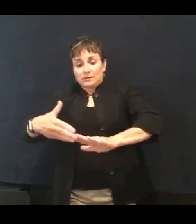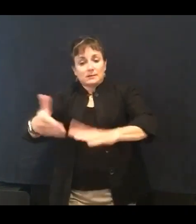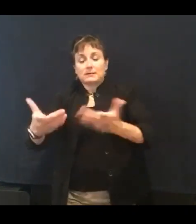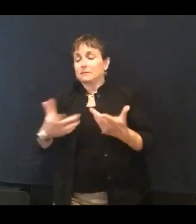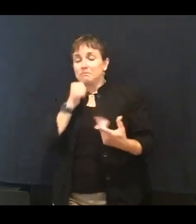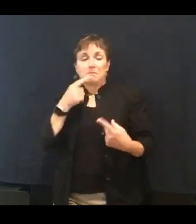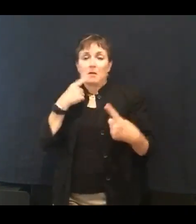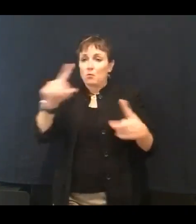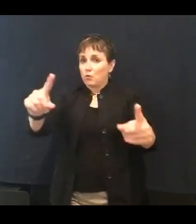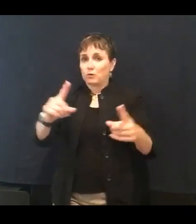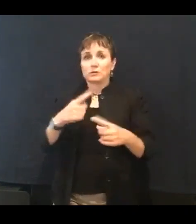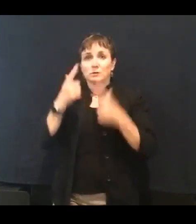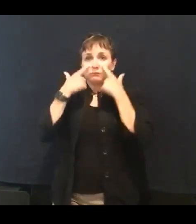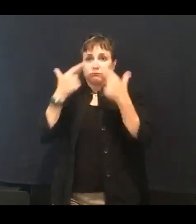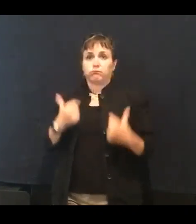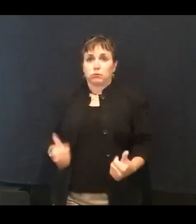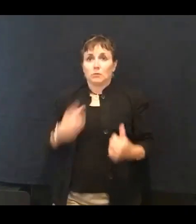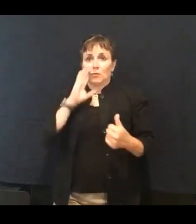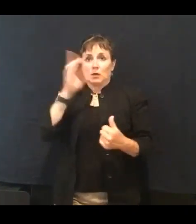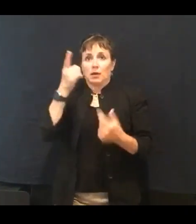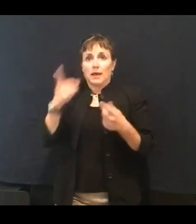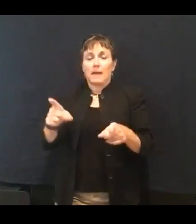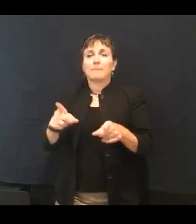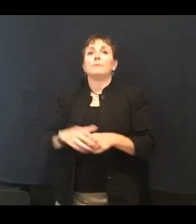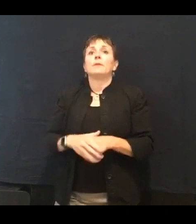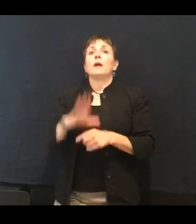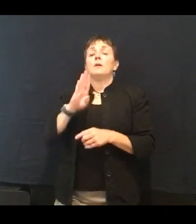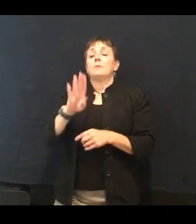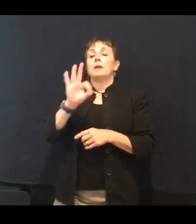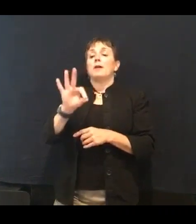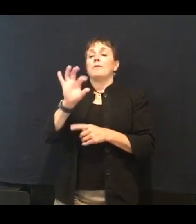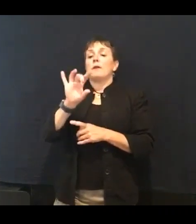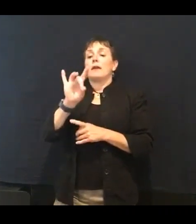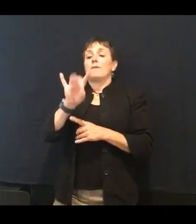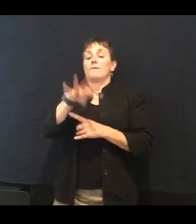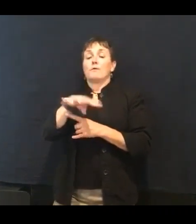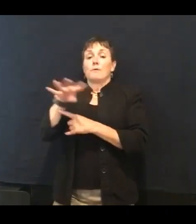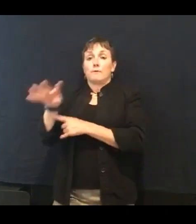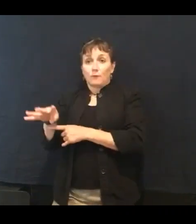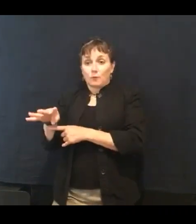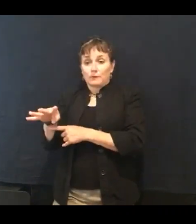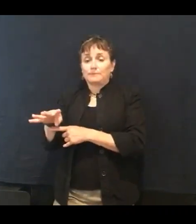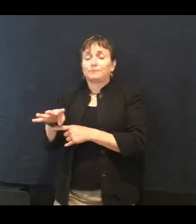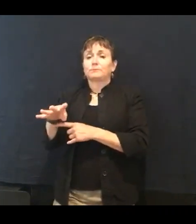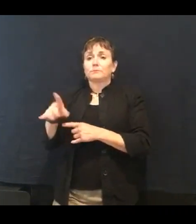BF844 stabilized and increased the expression of glycosylation-deficient